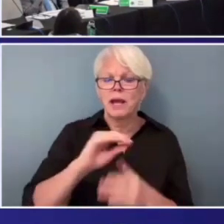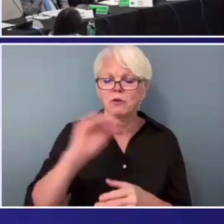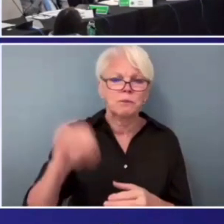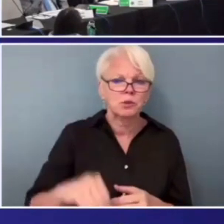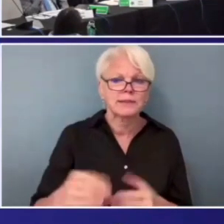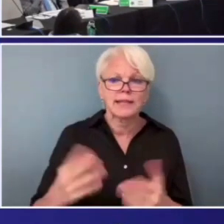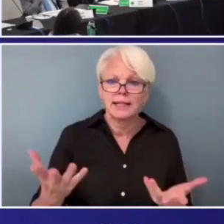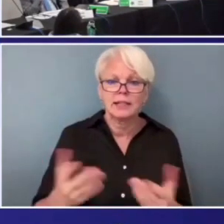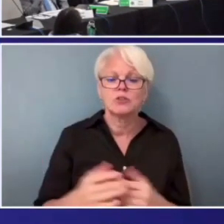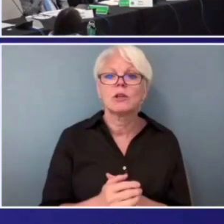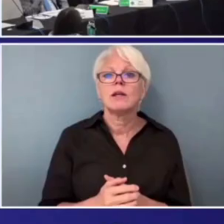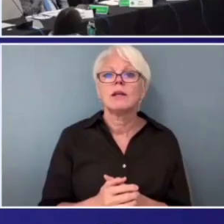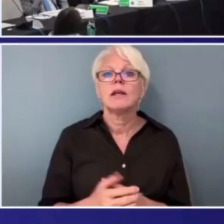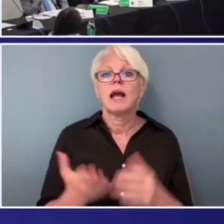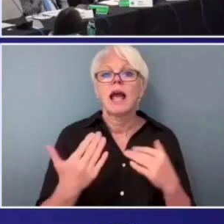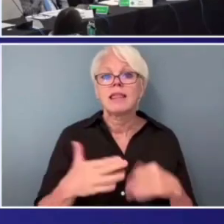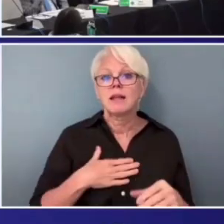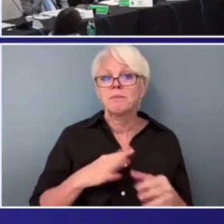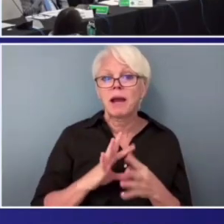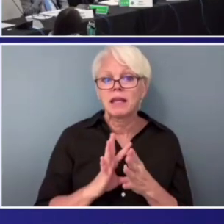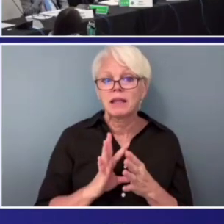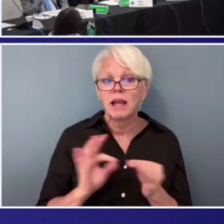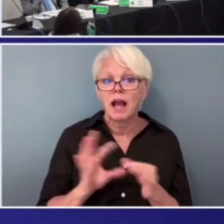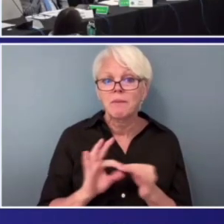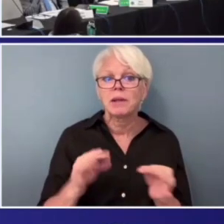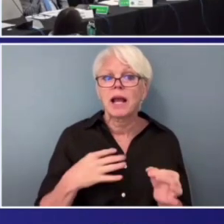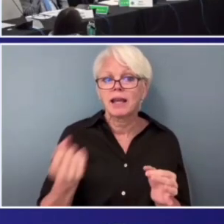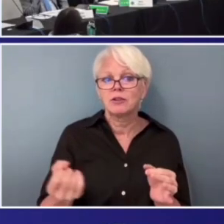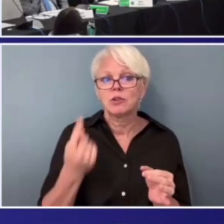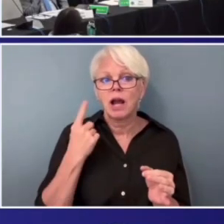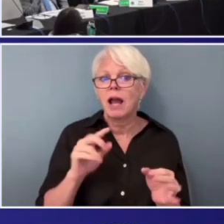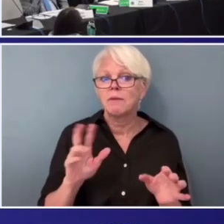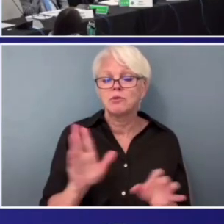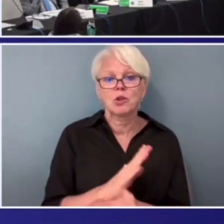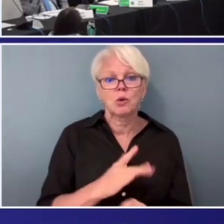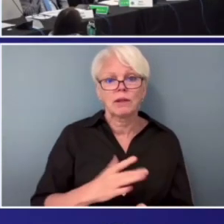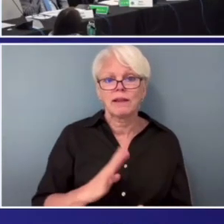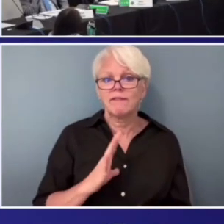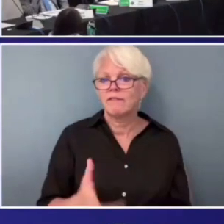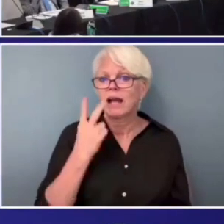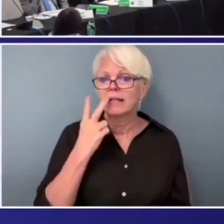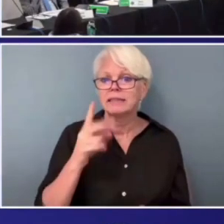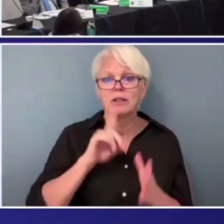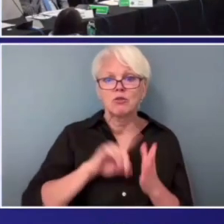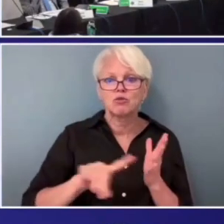then my comment is, I understand and I'm totally fine seeing the research of how rare these degrees are.